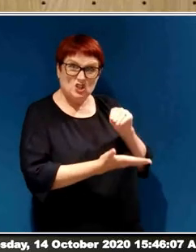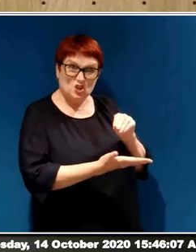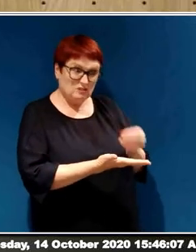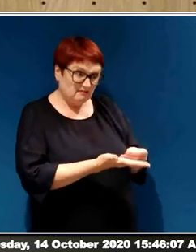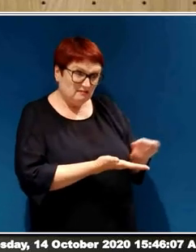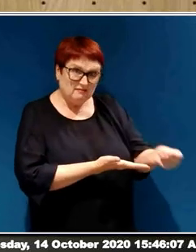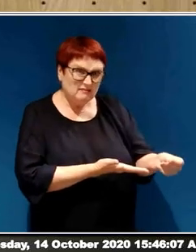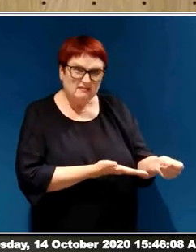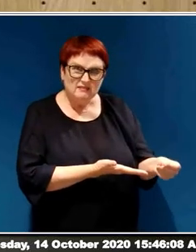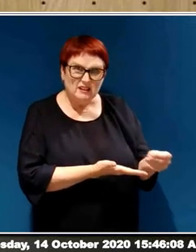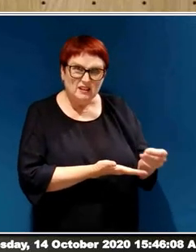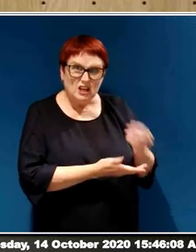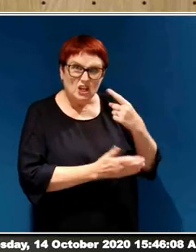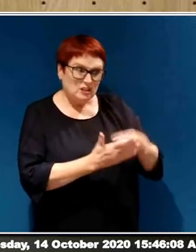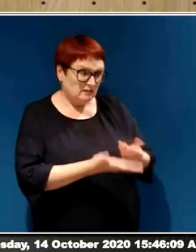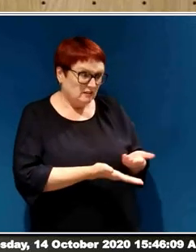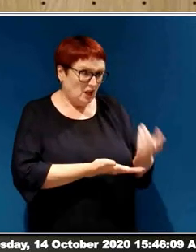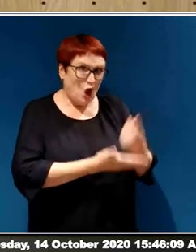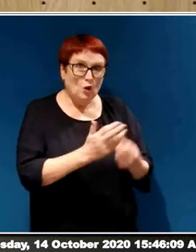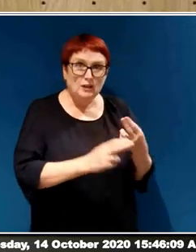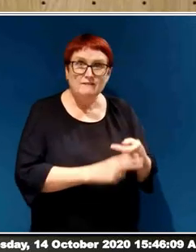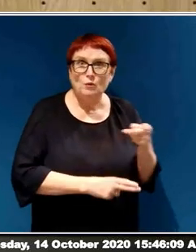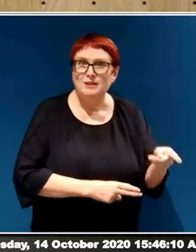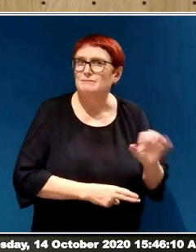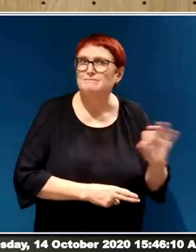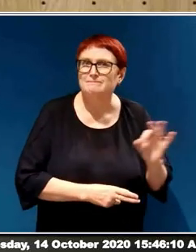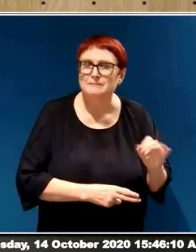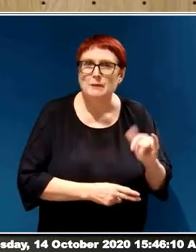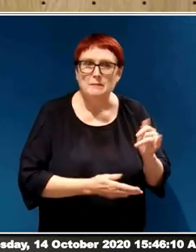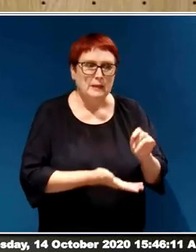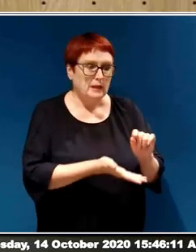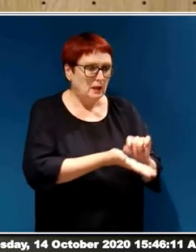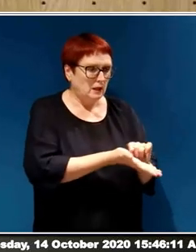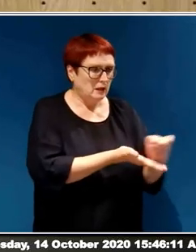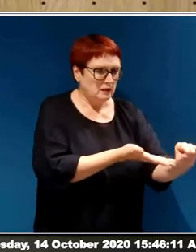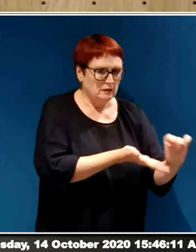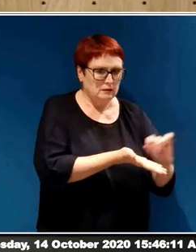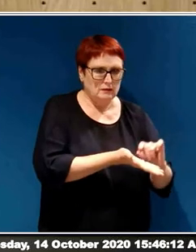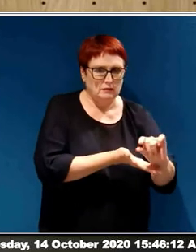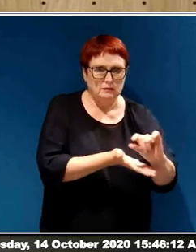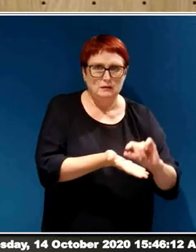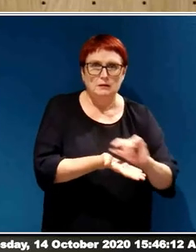They may then be shared with other students or they may be used at the discretion of the principal.